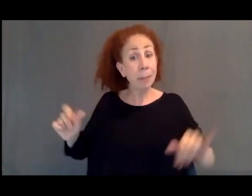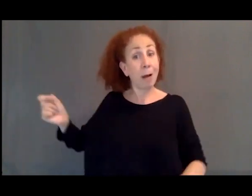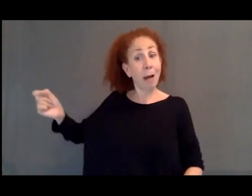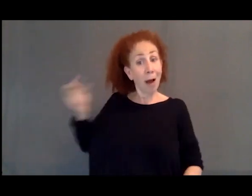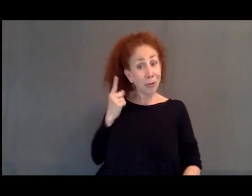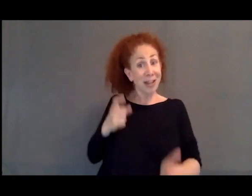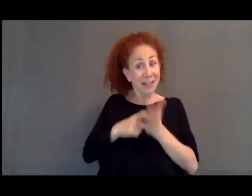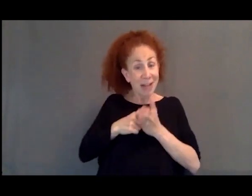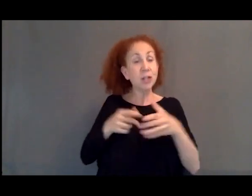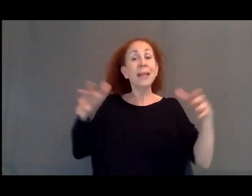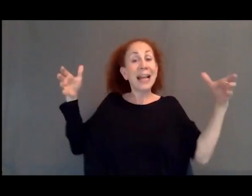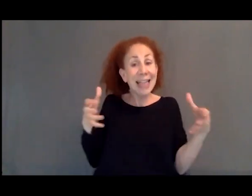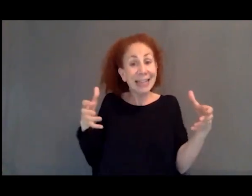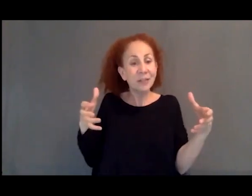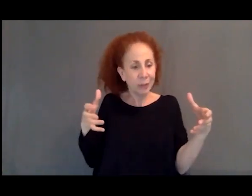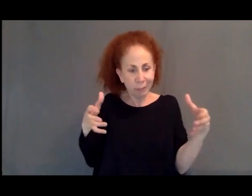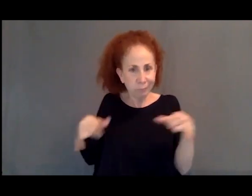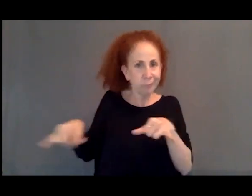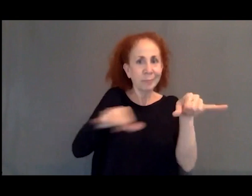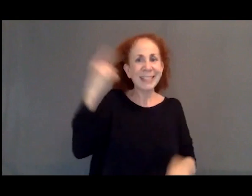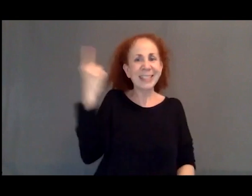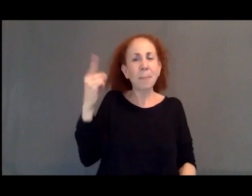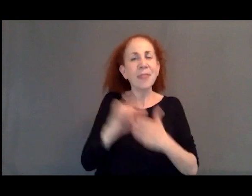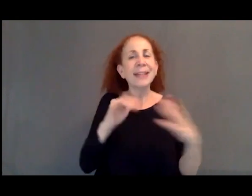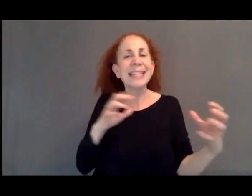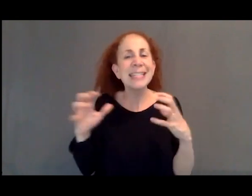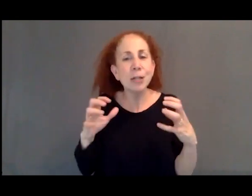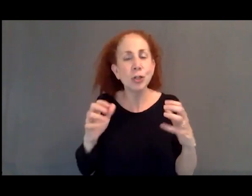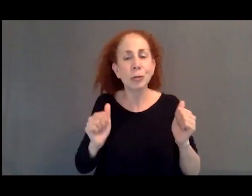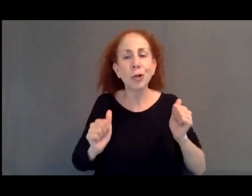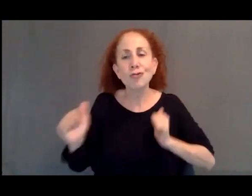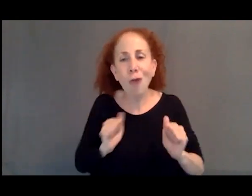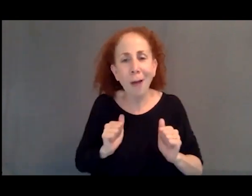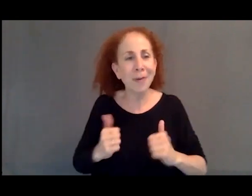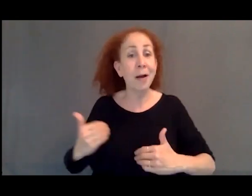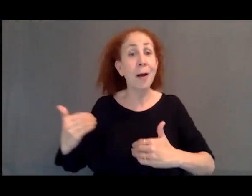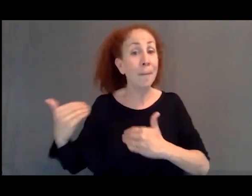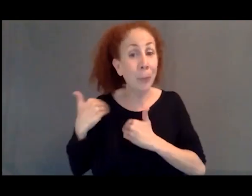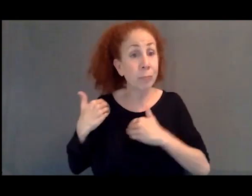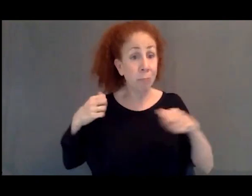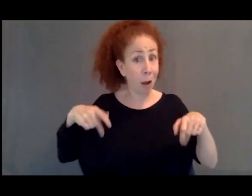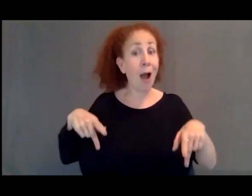to be collectively something. That's the tension. That's the drama. That's the burden. That's the opportunity that falls